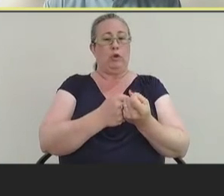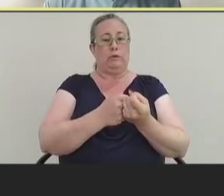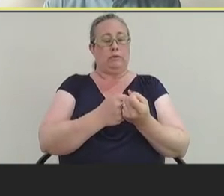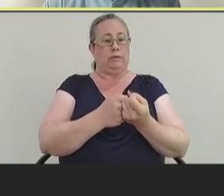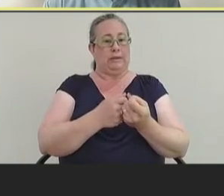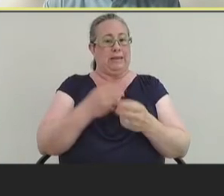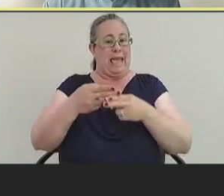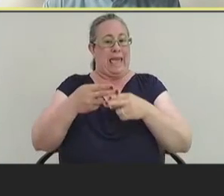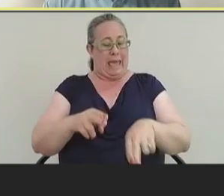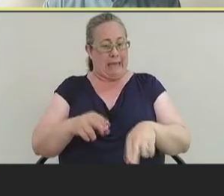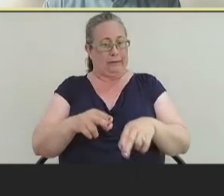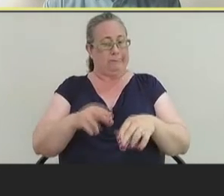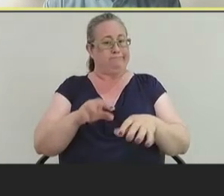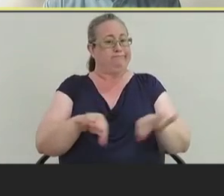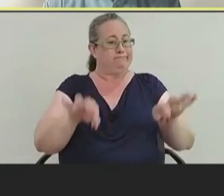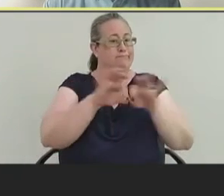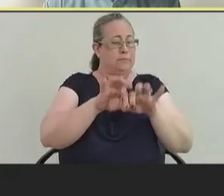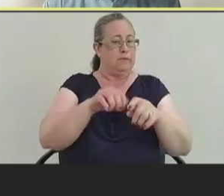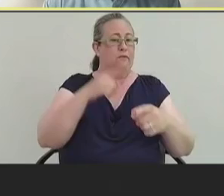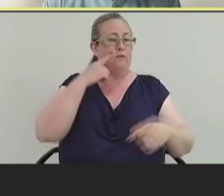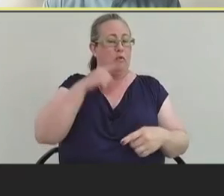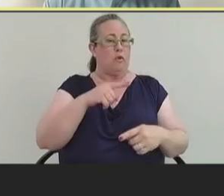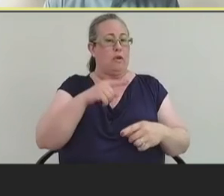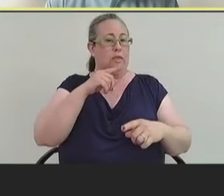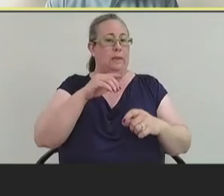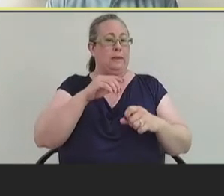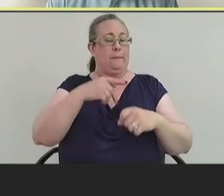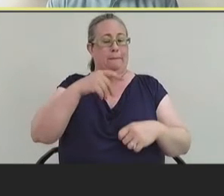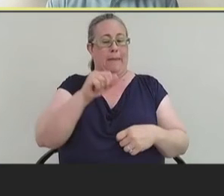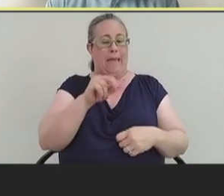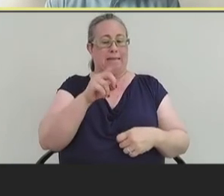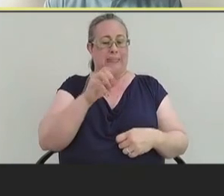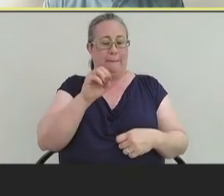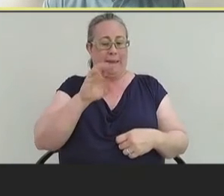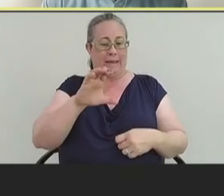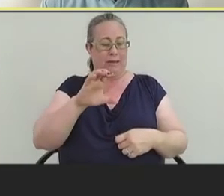of the Pandemic Response Program. But this has expanded as technology and knowledge